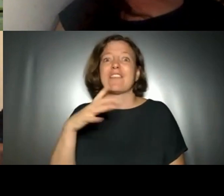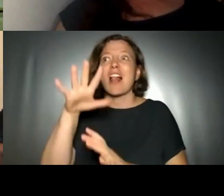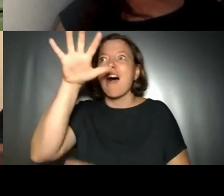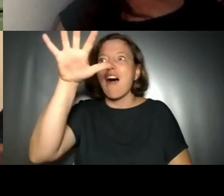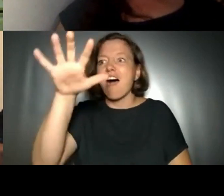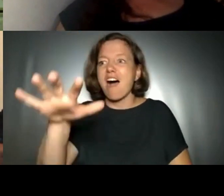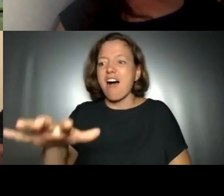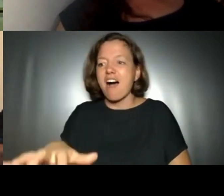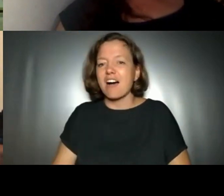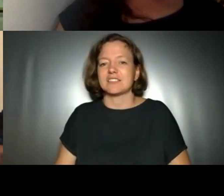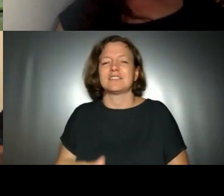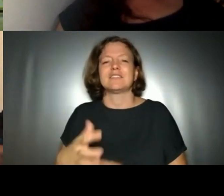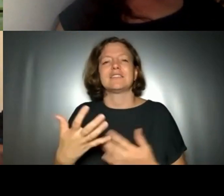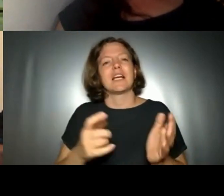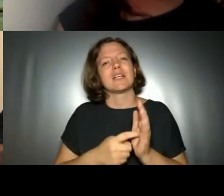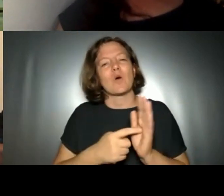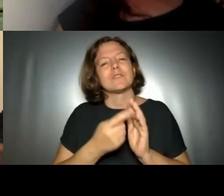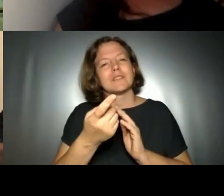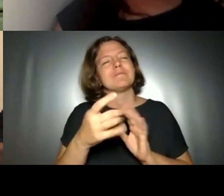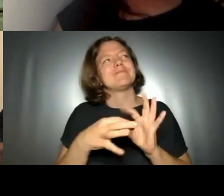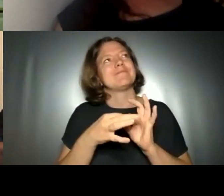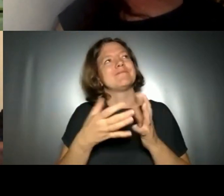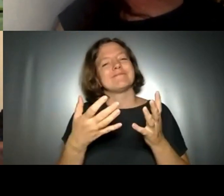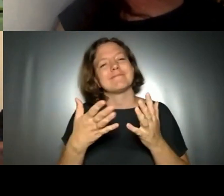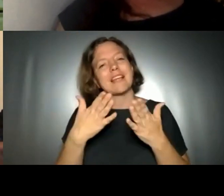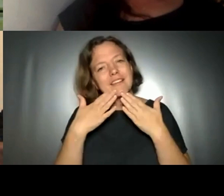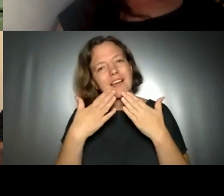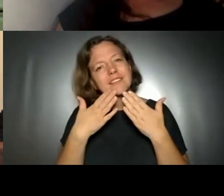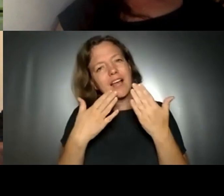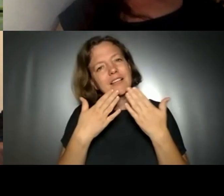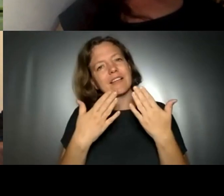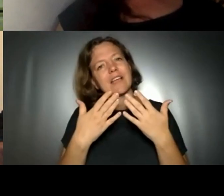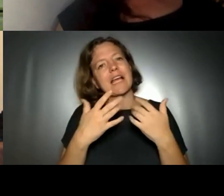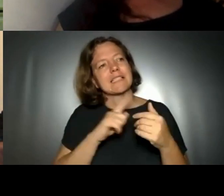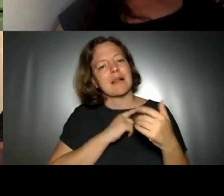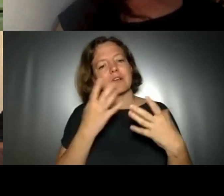was kind of instigated by what you talked about. So, thank you for making me articulate my gratefulness.